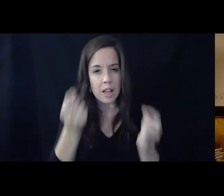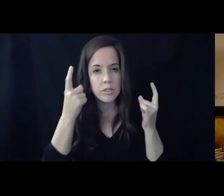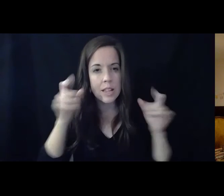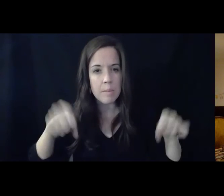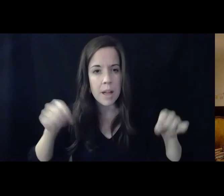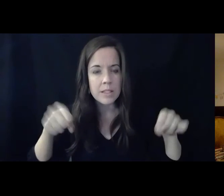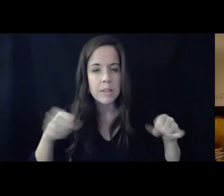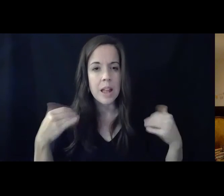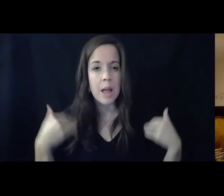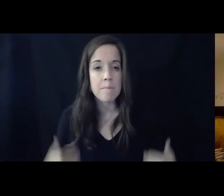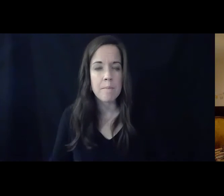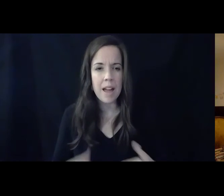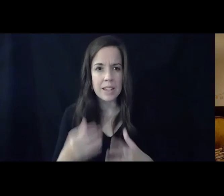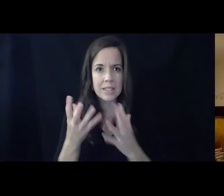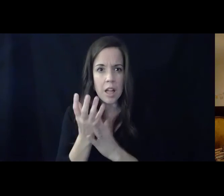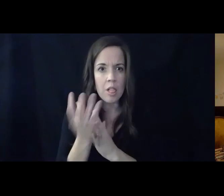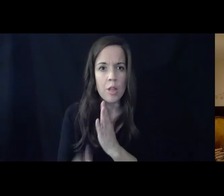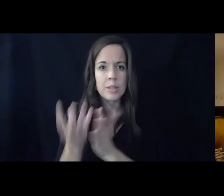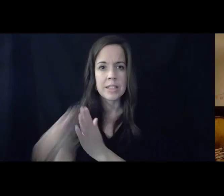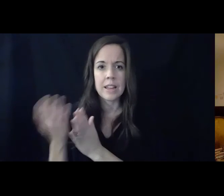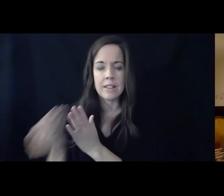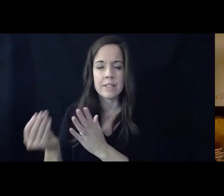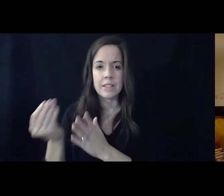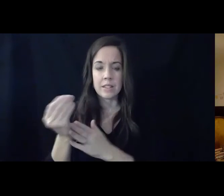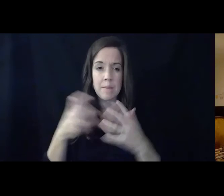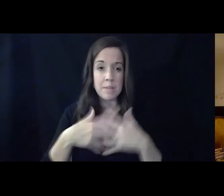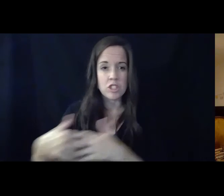elusive, independent workings, machineries chugging away in dark chambers